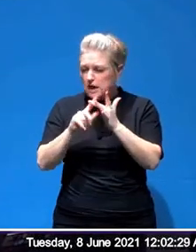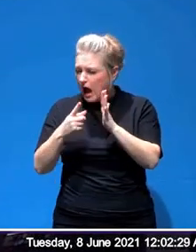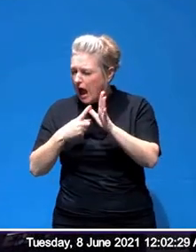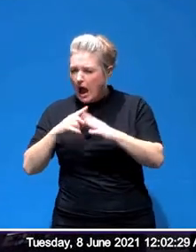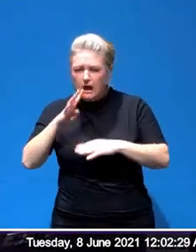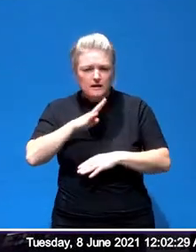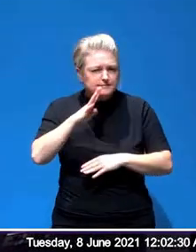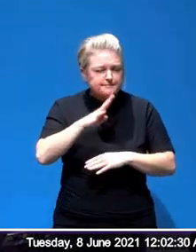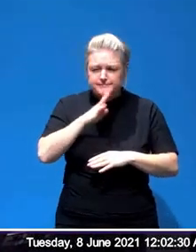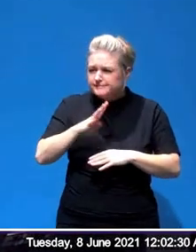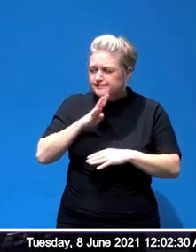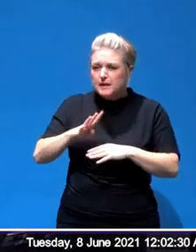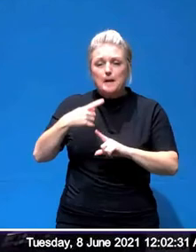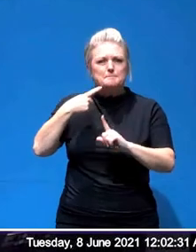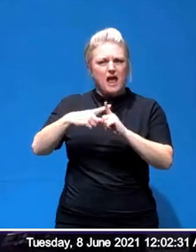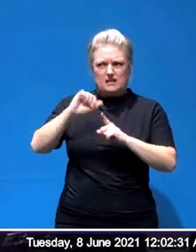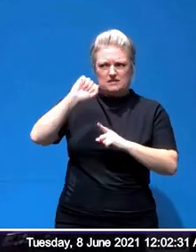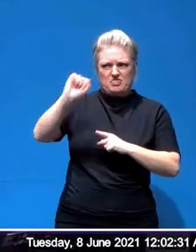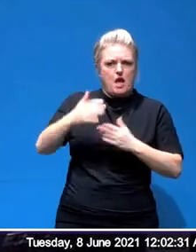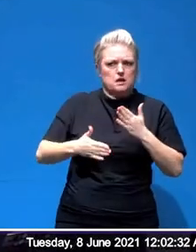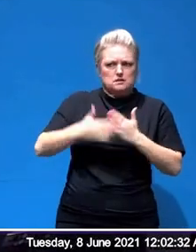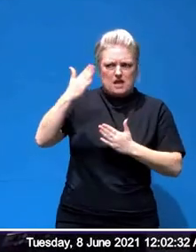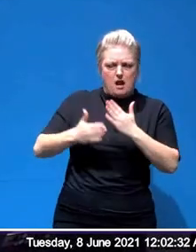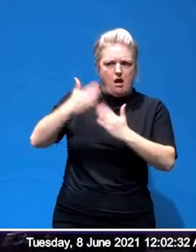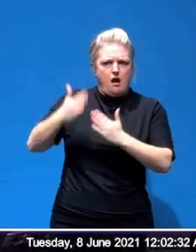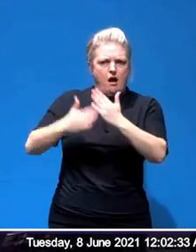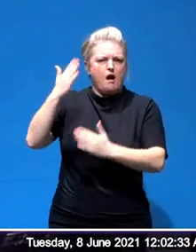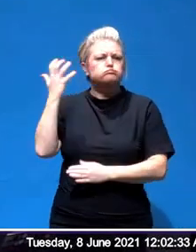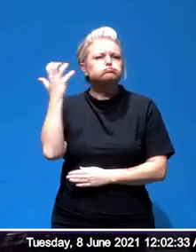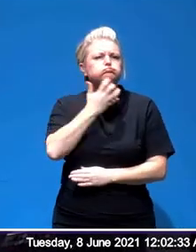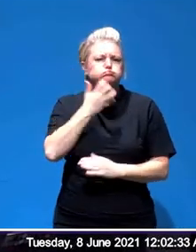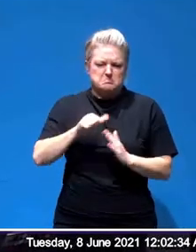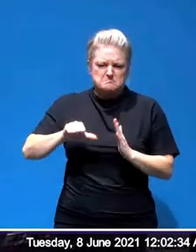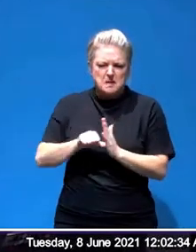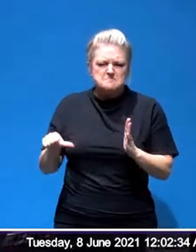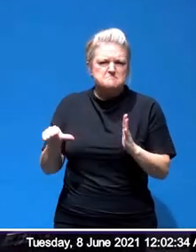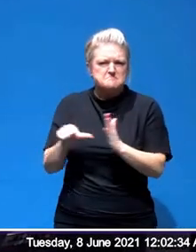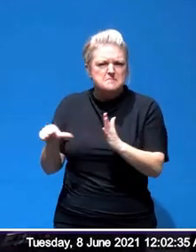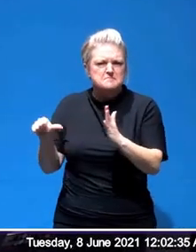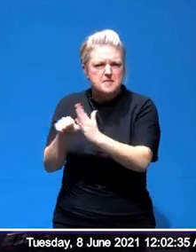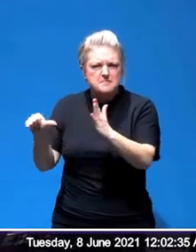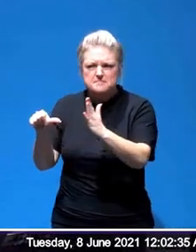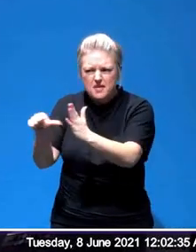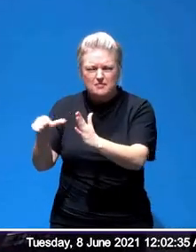support, but if they did so, it just added more layers of bureaucracy for us to complete.